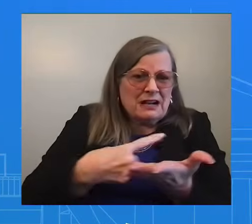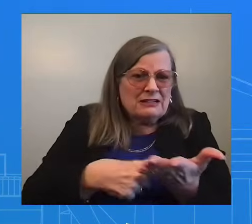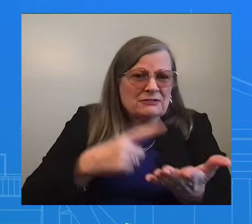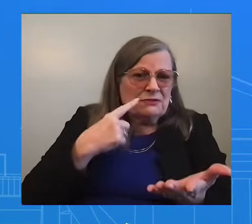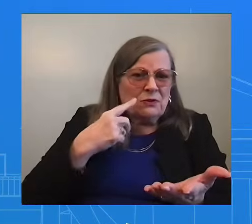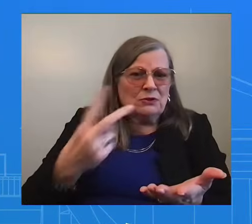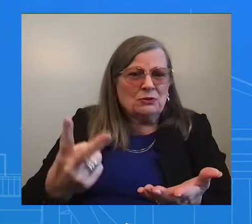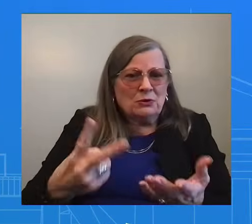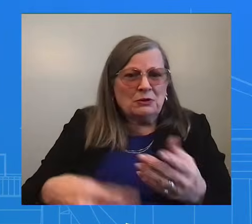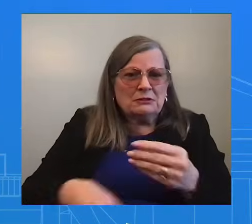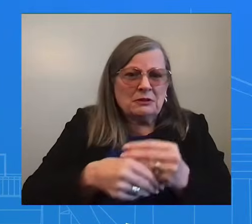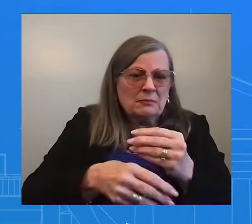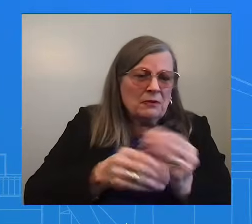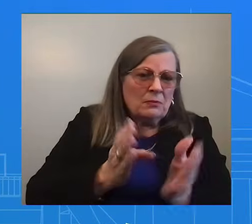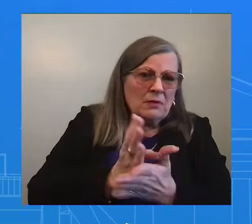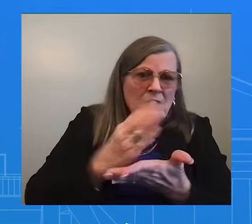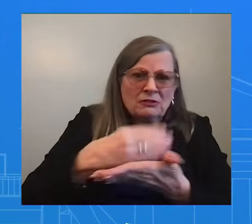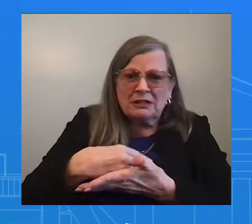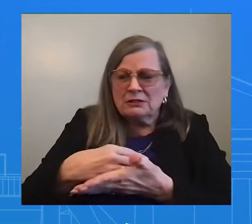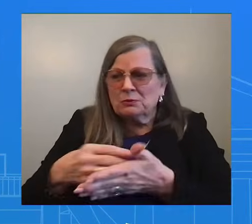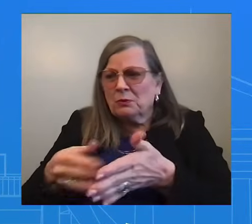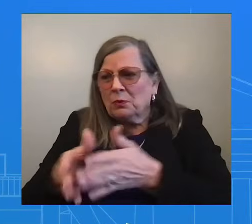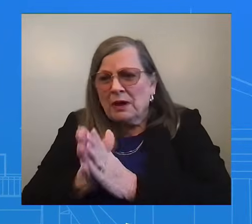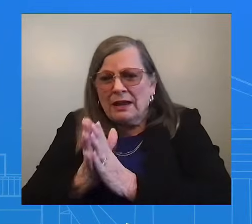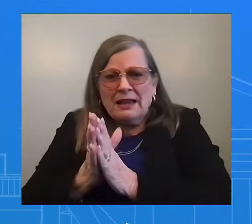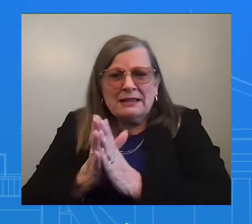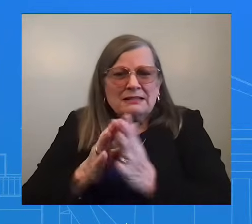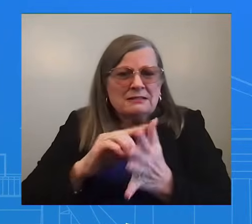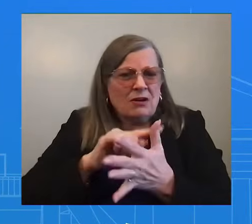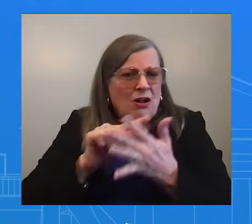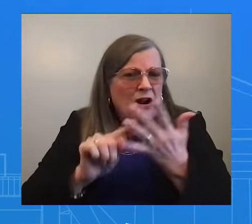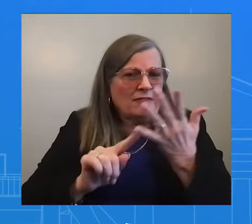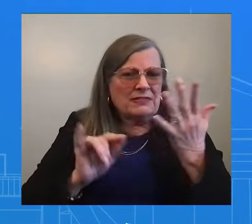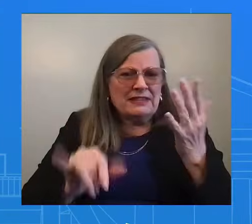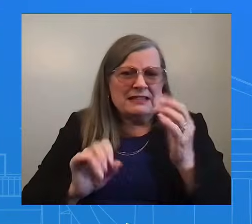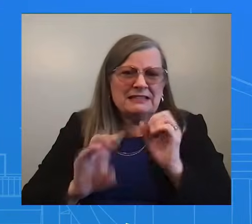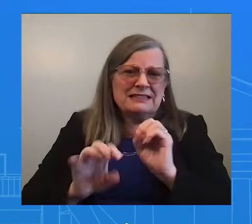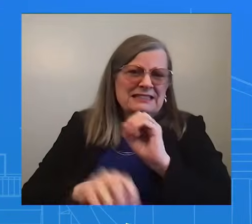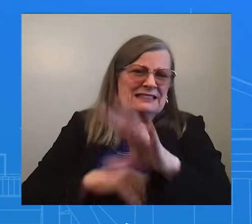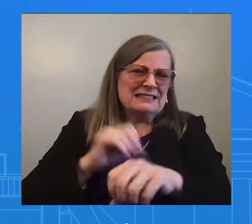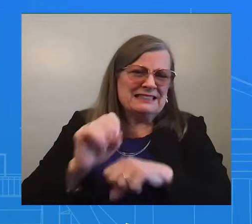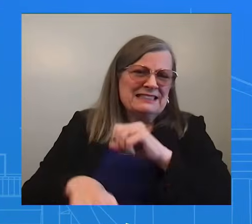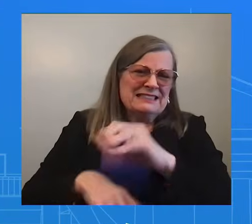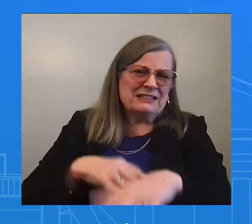on top of that, continuing resolutions that are expiring. Is the White House concerned about